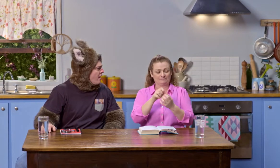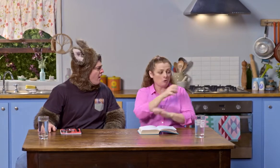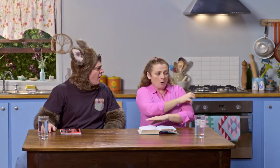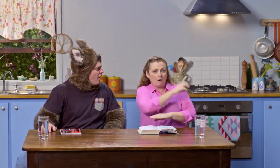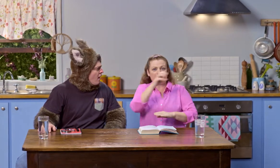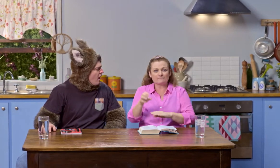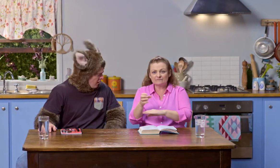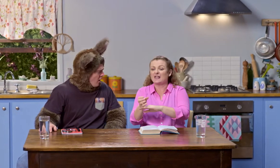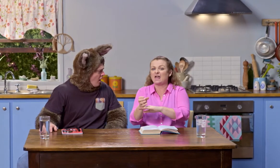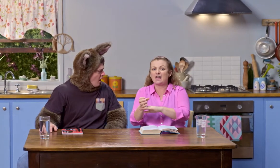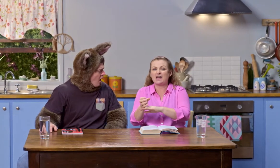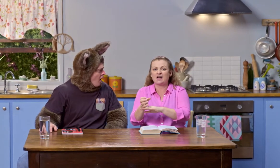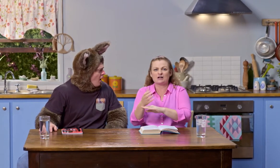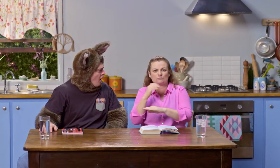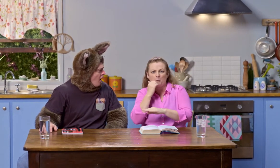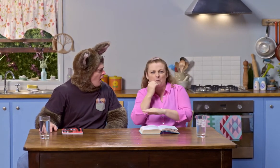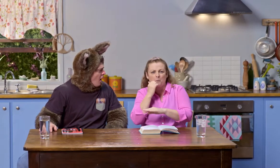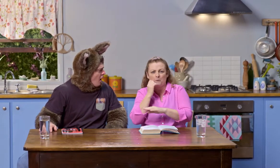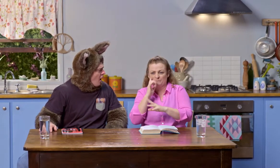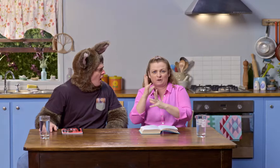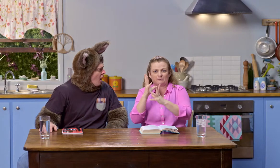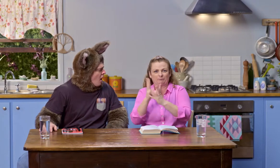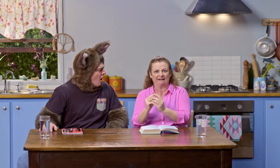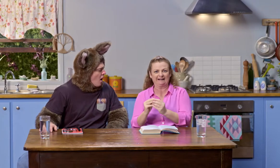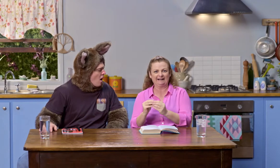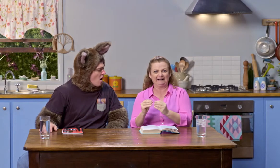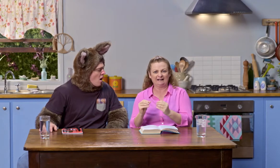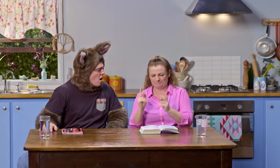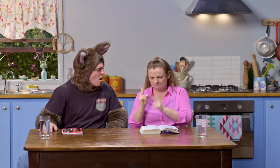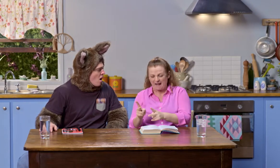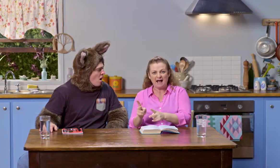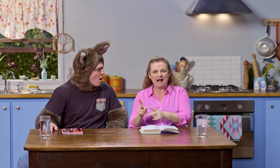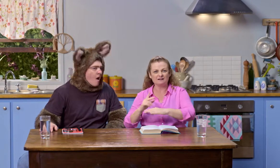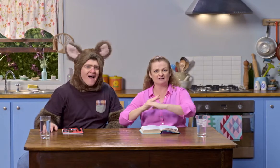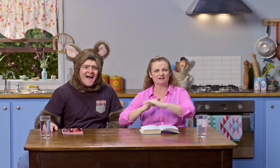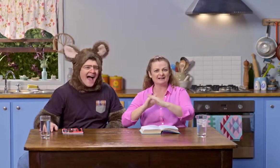Then, when you take it out, and you leave it in the heat, it melts again, and becomes a liquid.